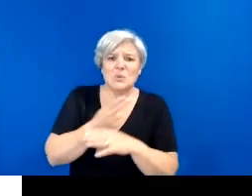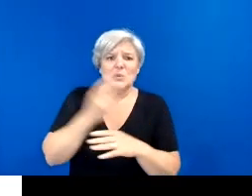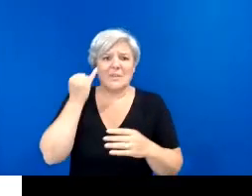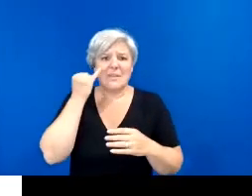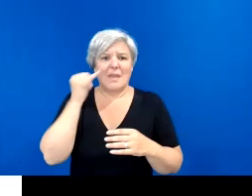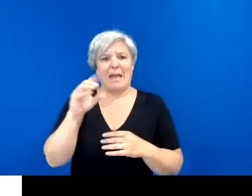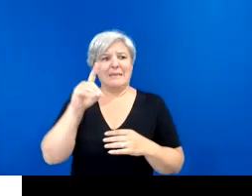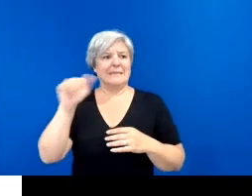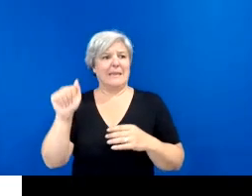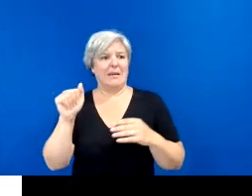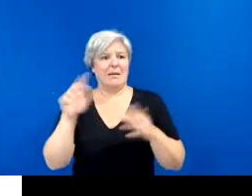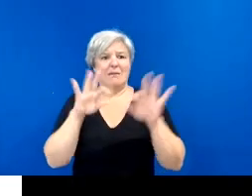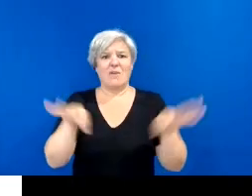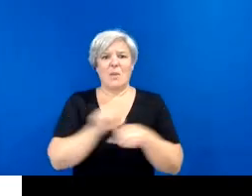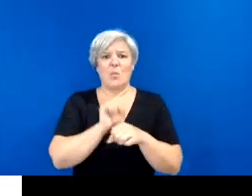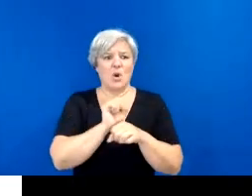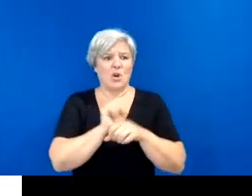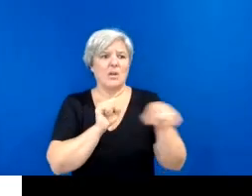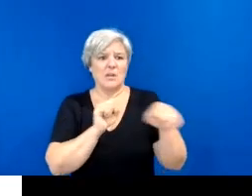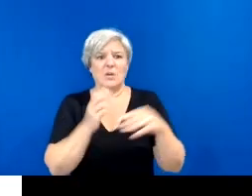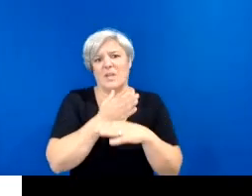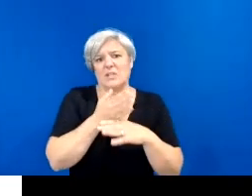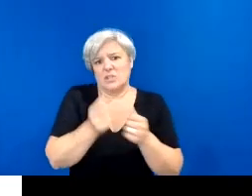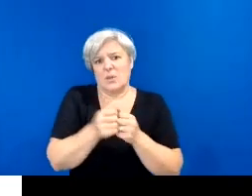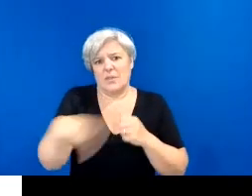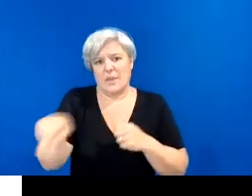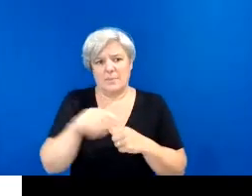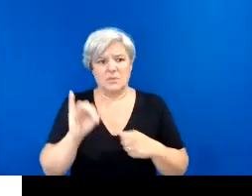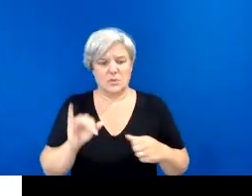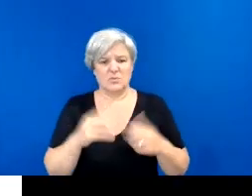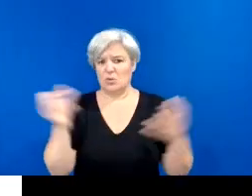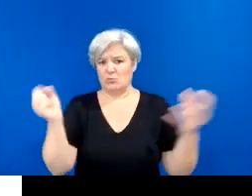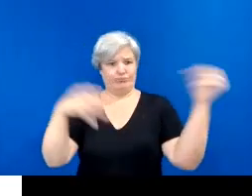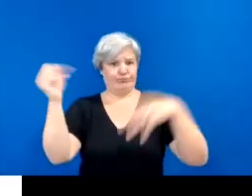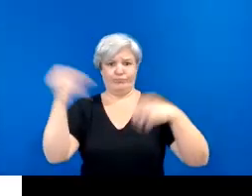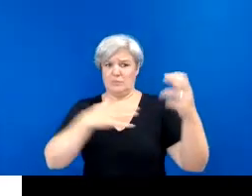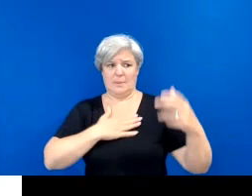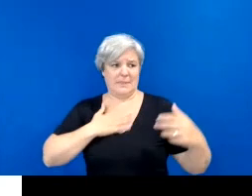we can have some of these resources to share with them as well. So a few of them are diverse.